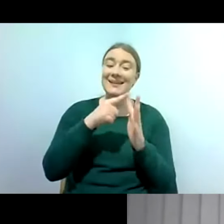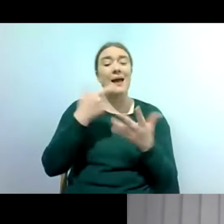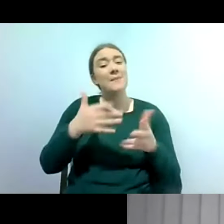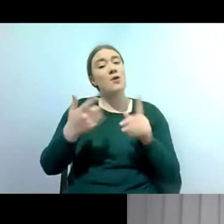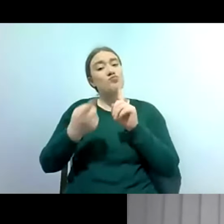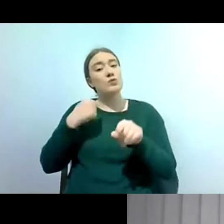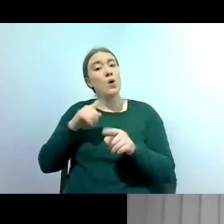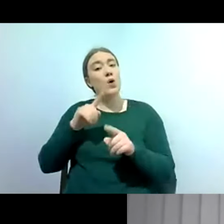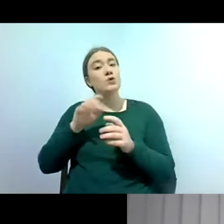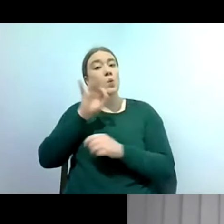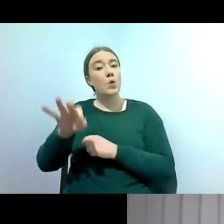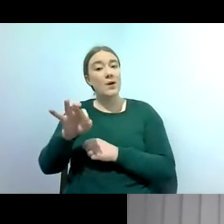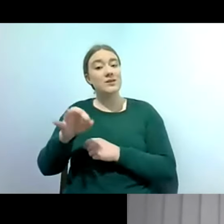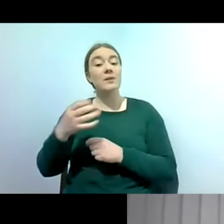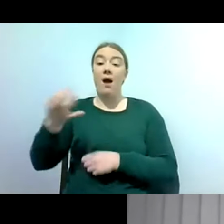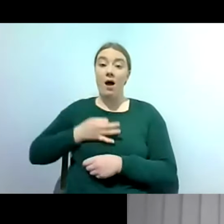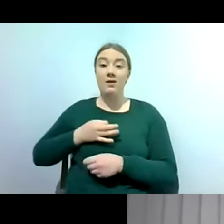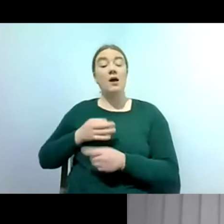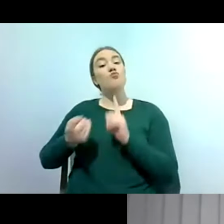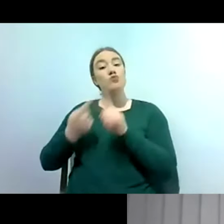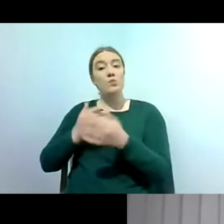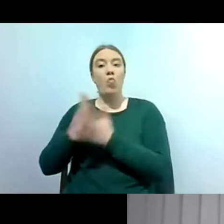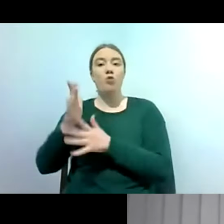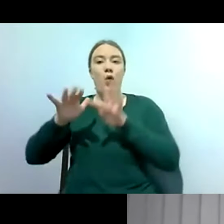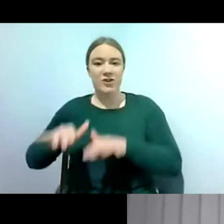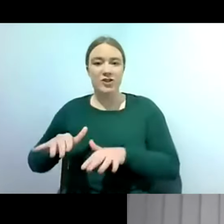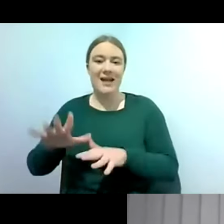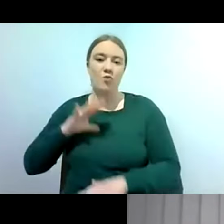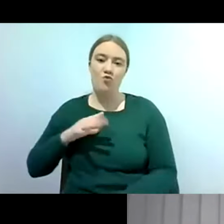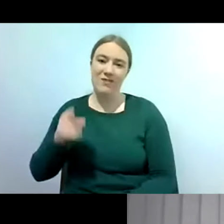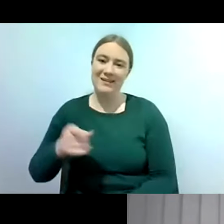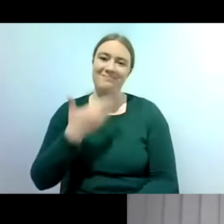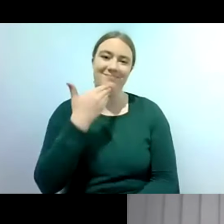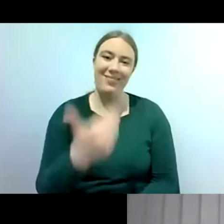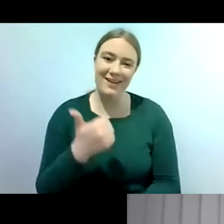questions that you got asked in the chat as well before so uh that was really fantastic